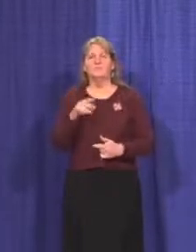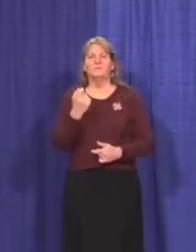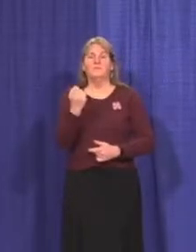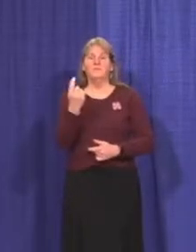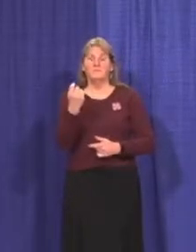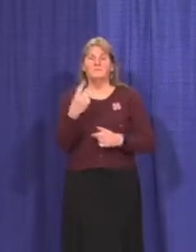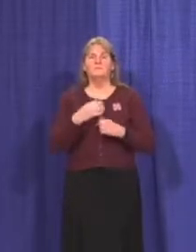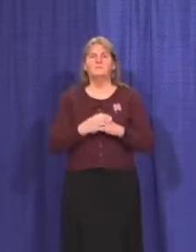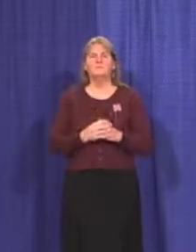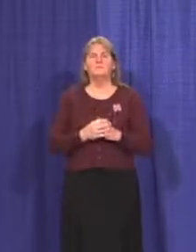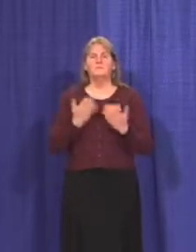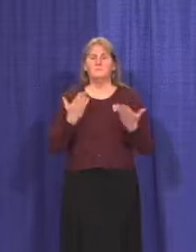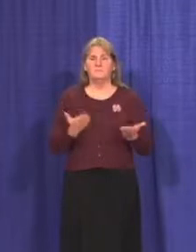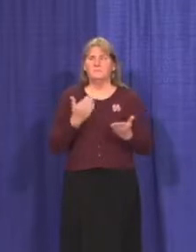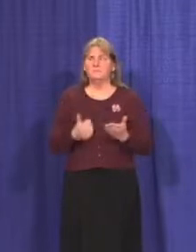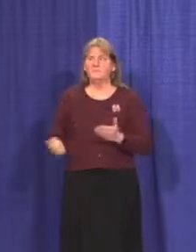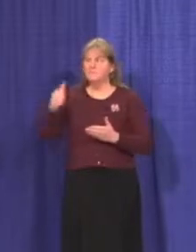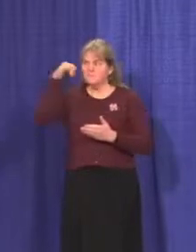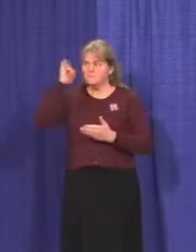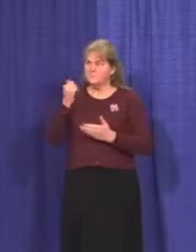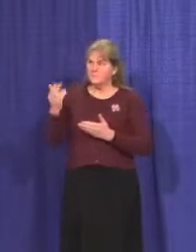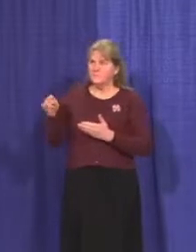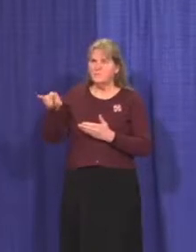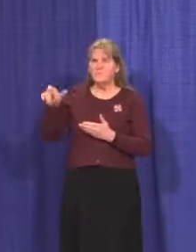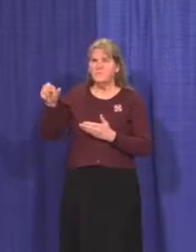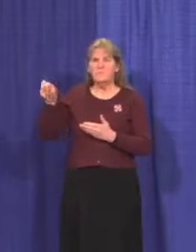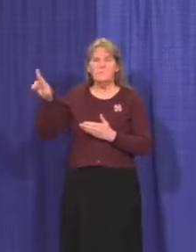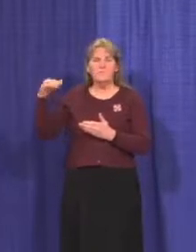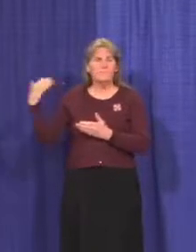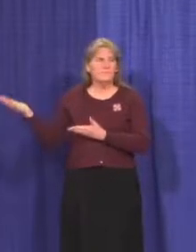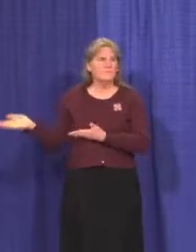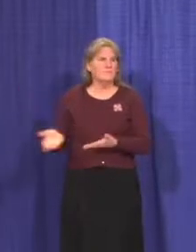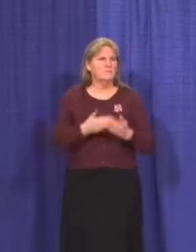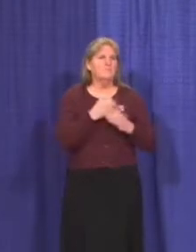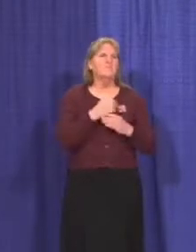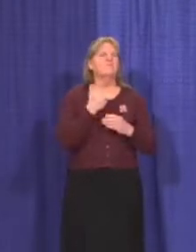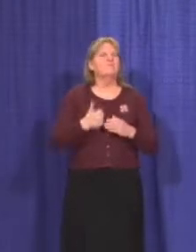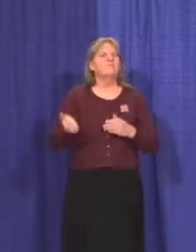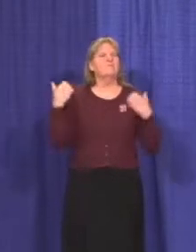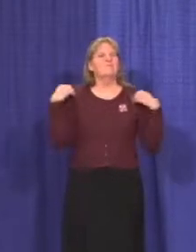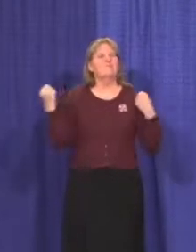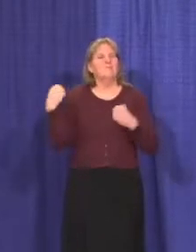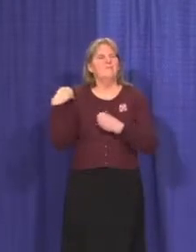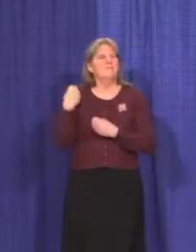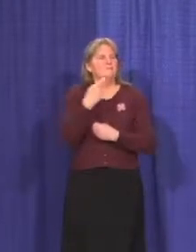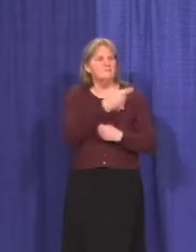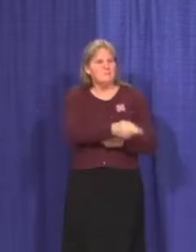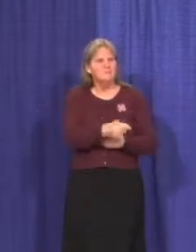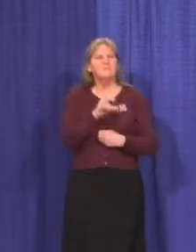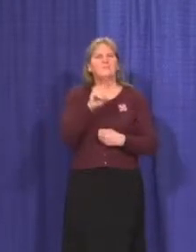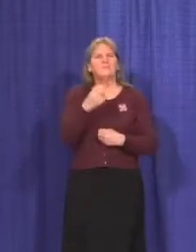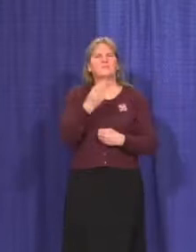TODAY. WE'RE JOINED BY THE YUKON'S CHIEF MEDICAL OFFICER OF HEALTH, DR BRENDAN HANLEY. WE ARE ALSO JOINED BY PREMIER